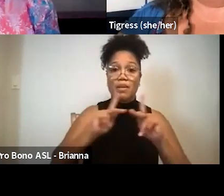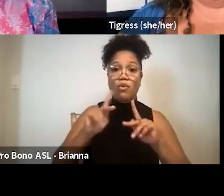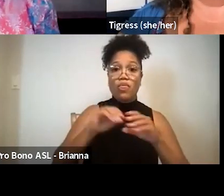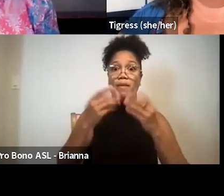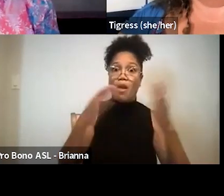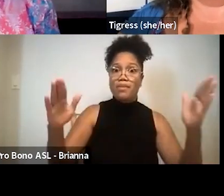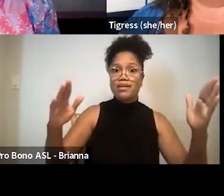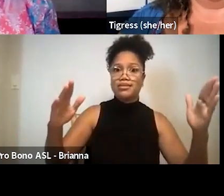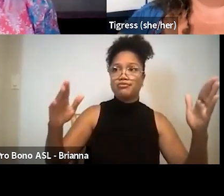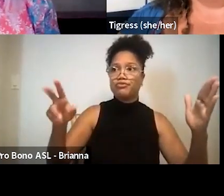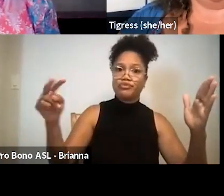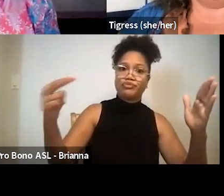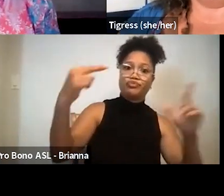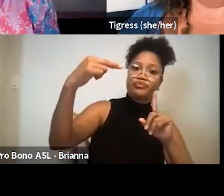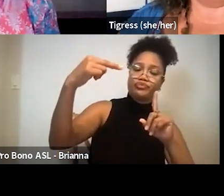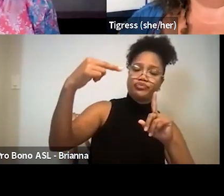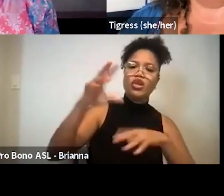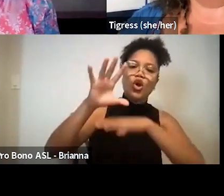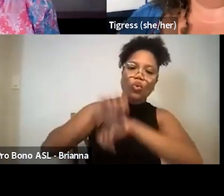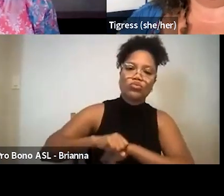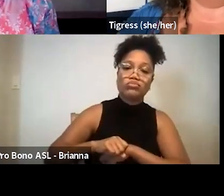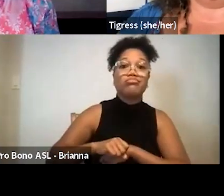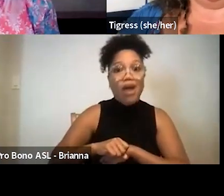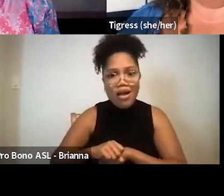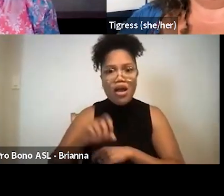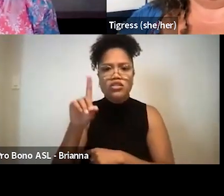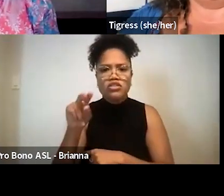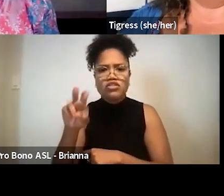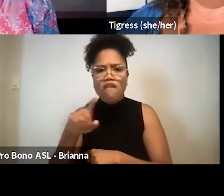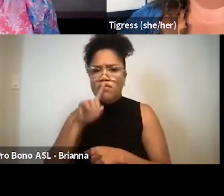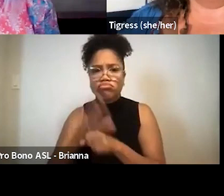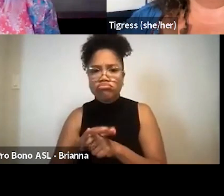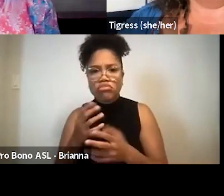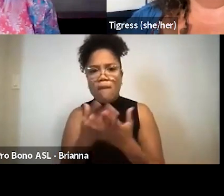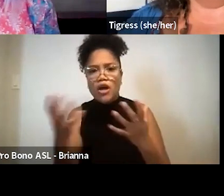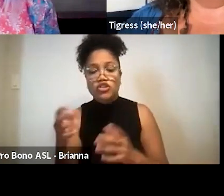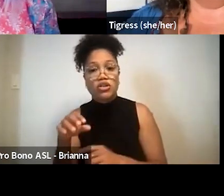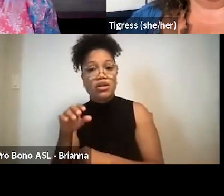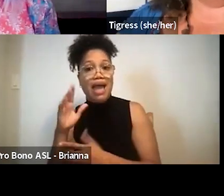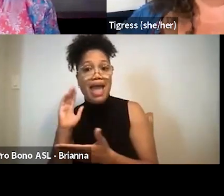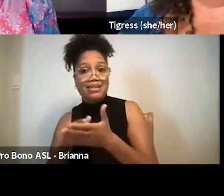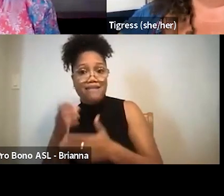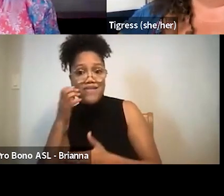But how solid is Dove's commitment to these issues? Are the anti fat comments or trolls going to undermine